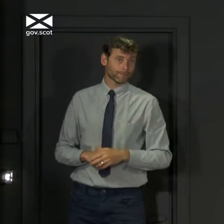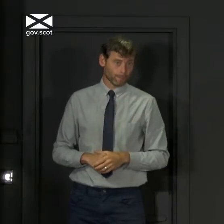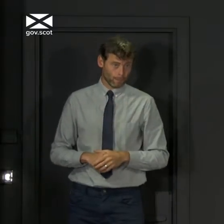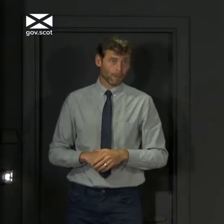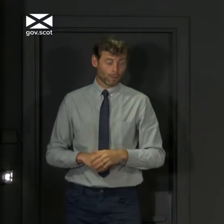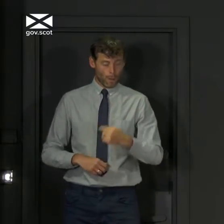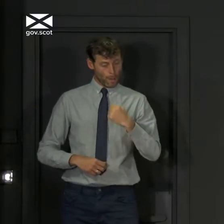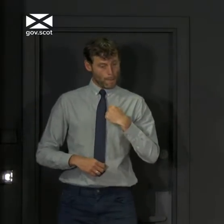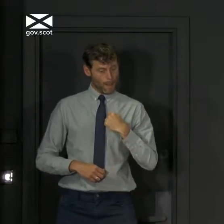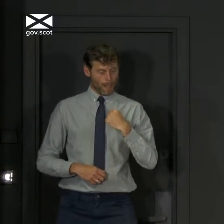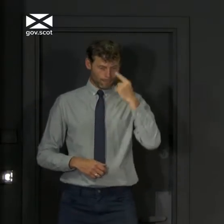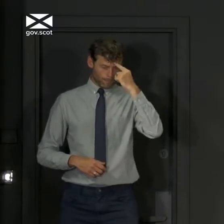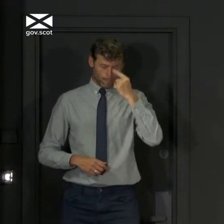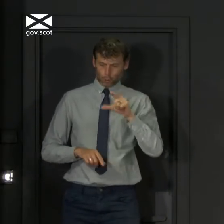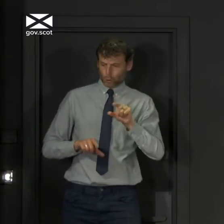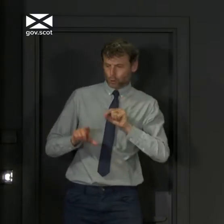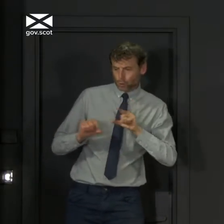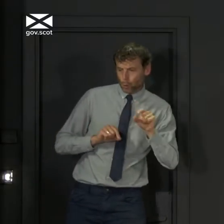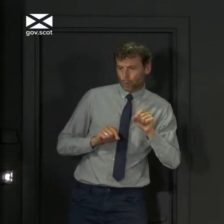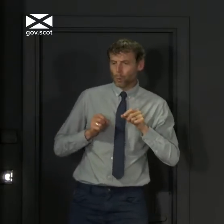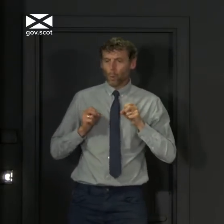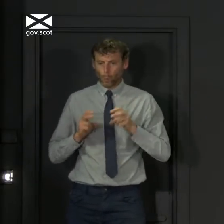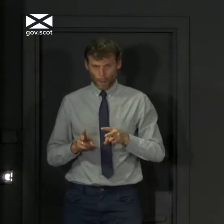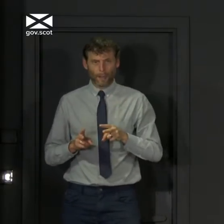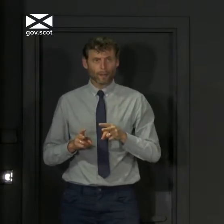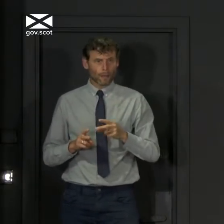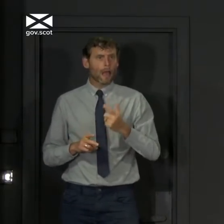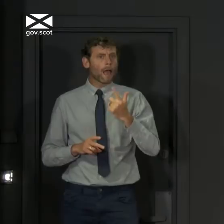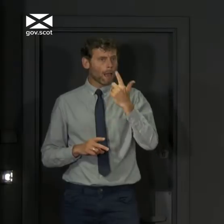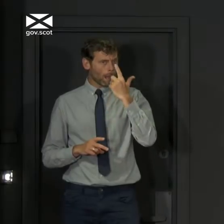as a whole. That means all of us need to be considerate of one another. That should be